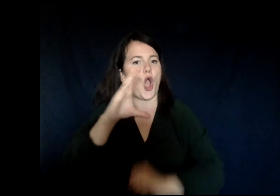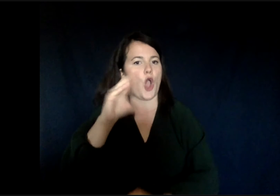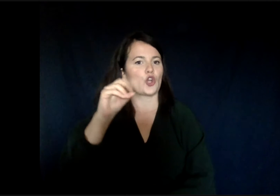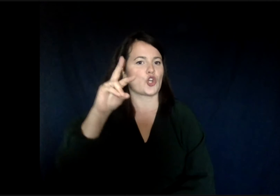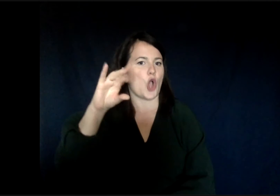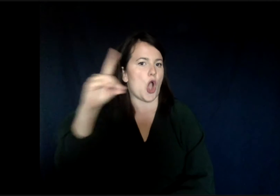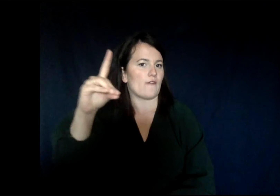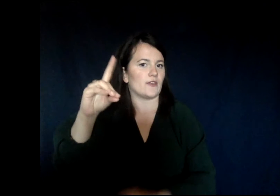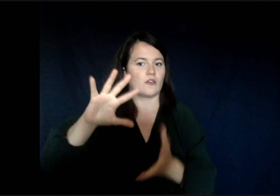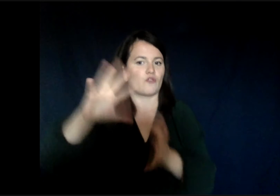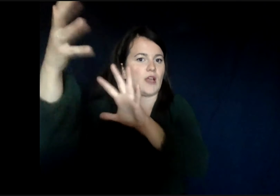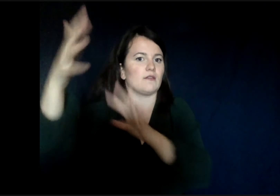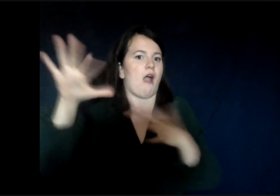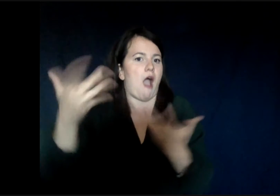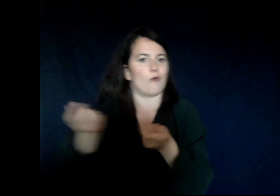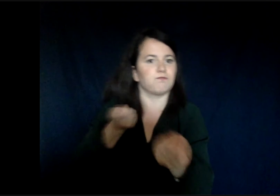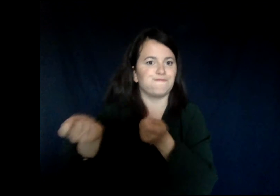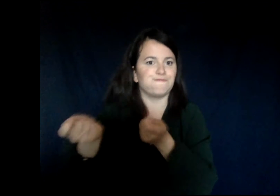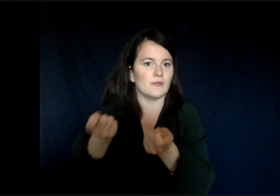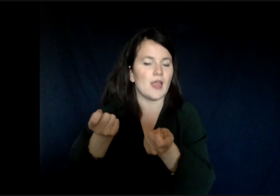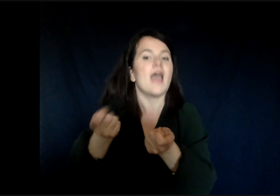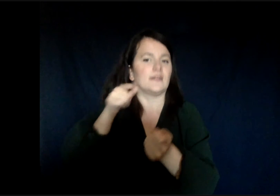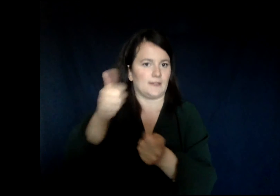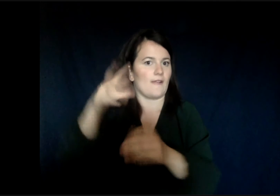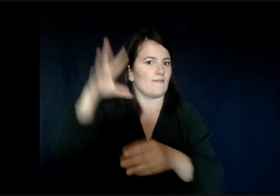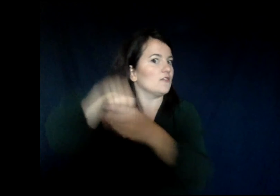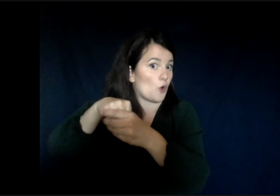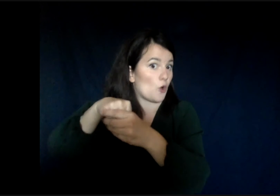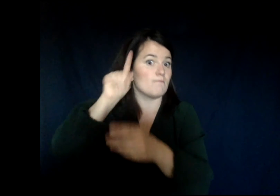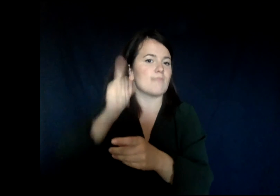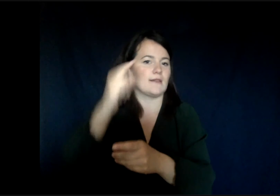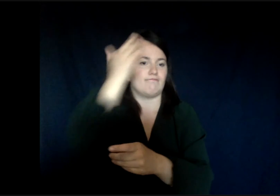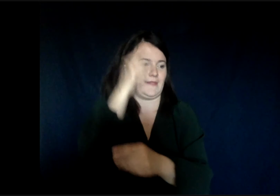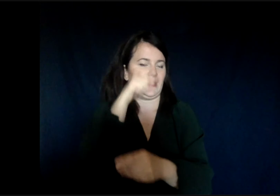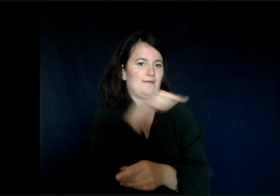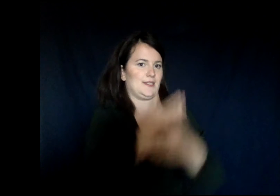Being able to contribute from the disability angle is the only way